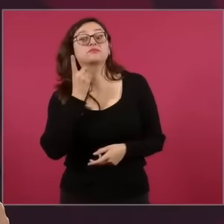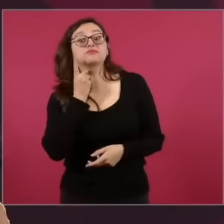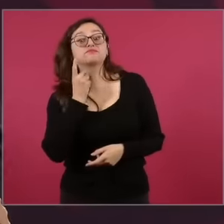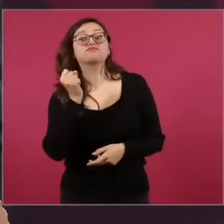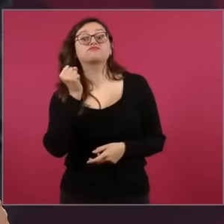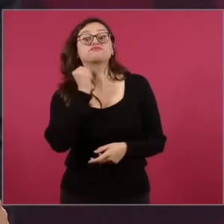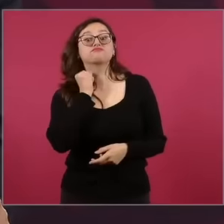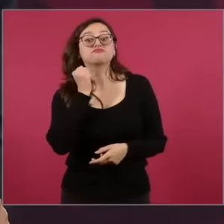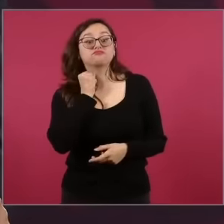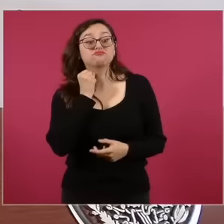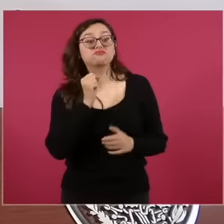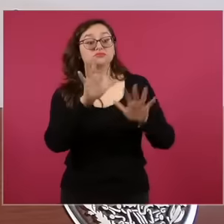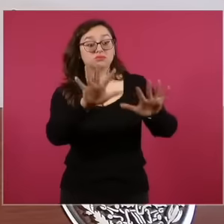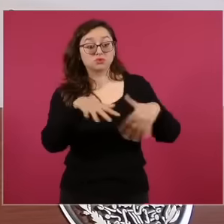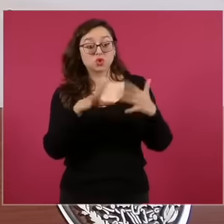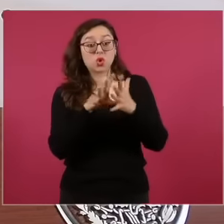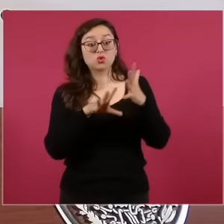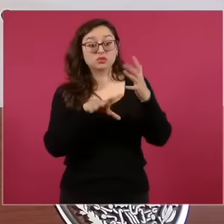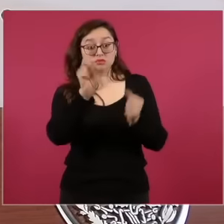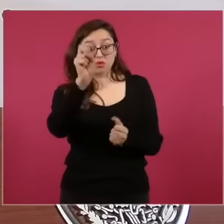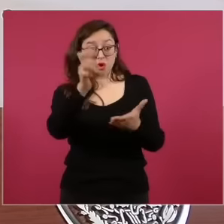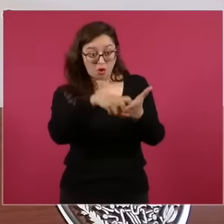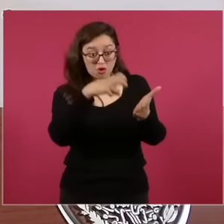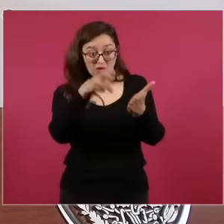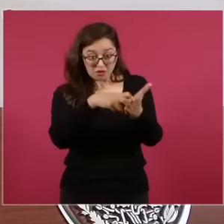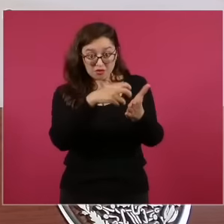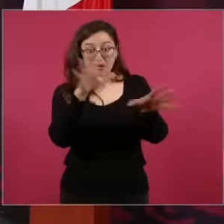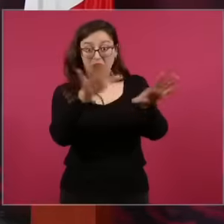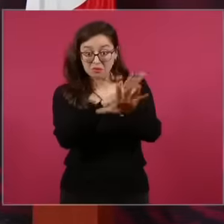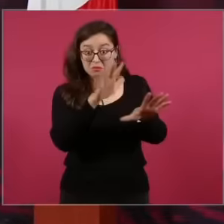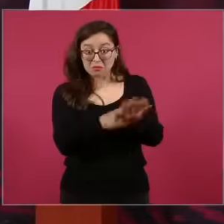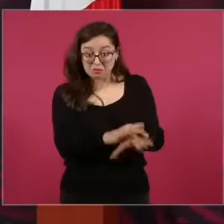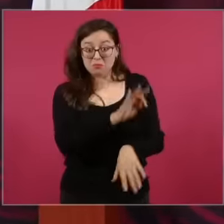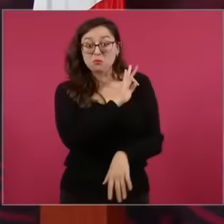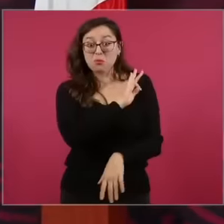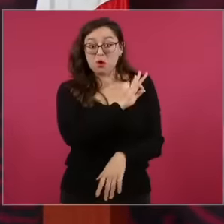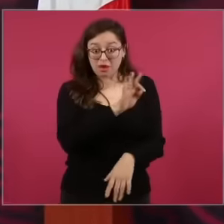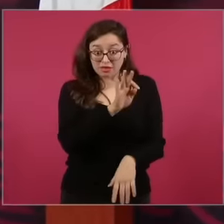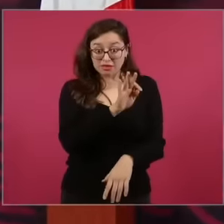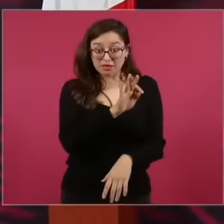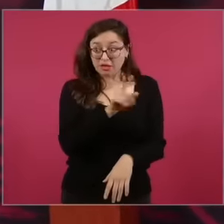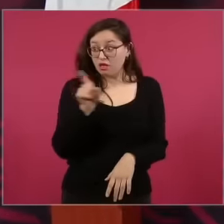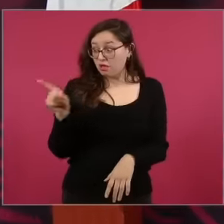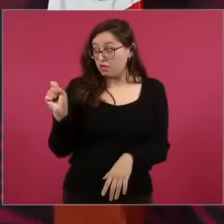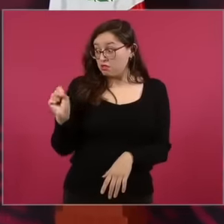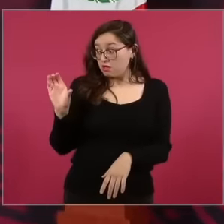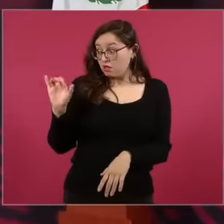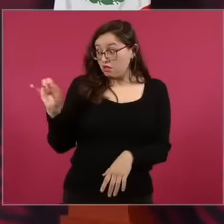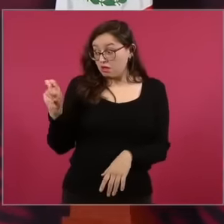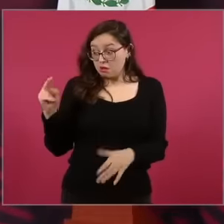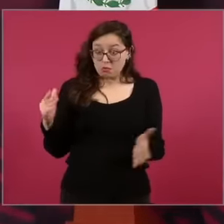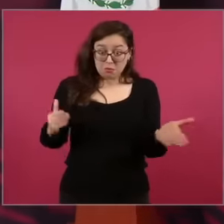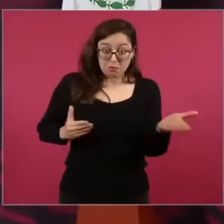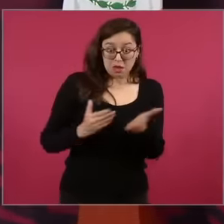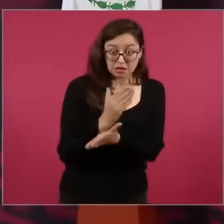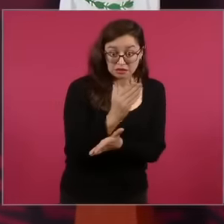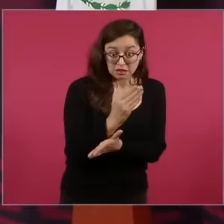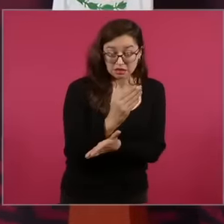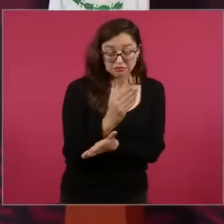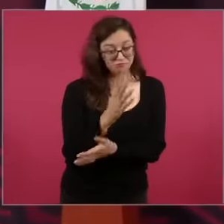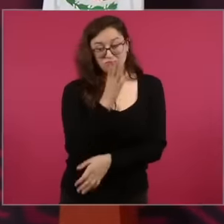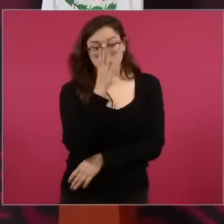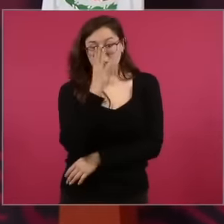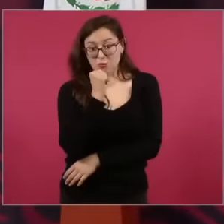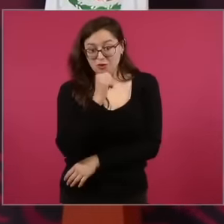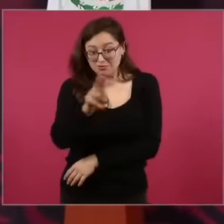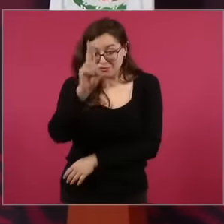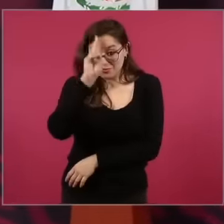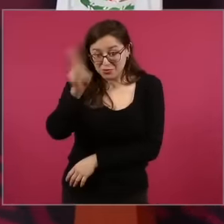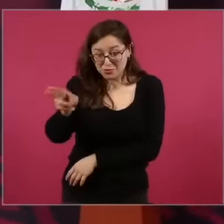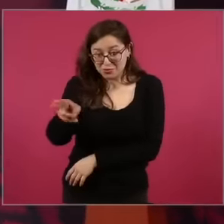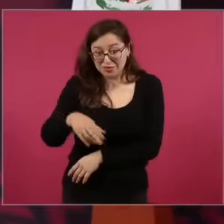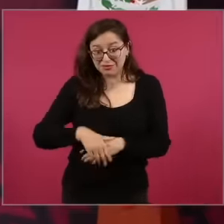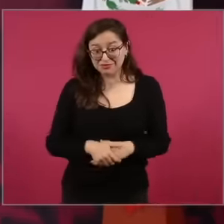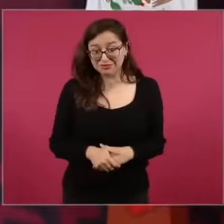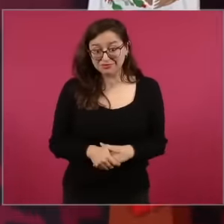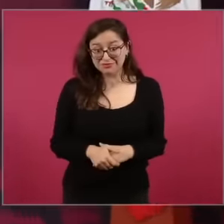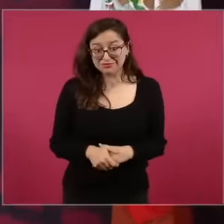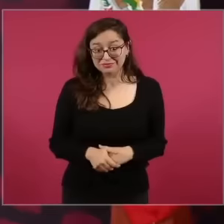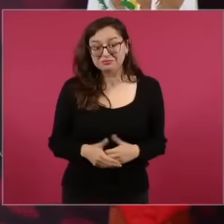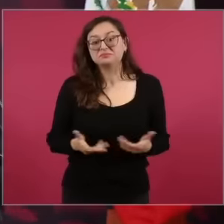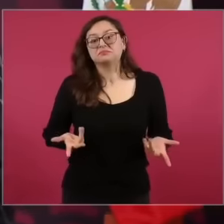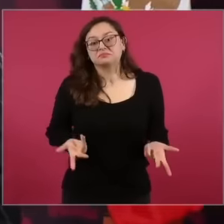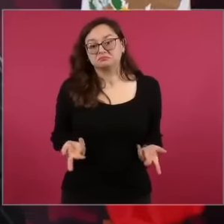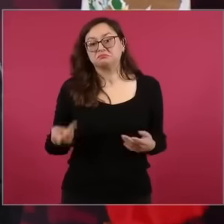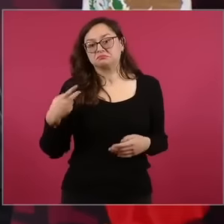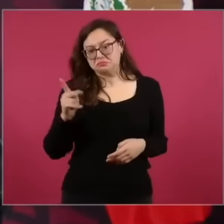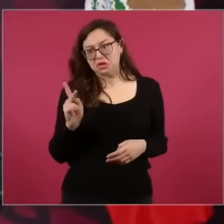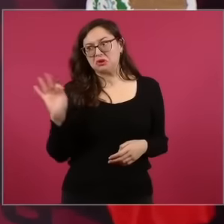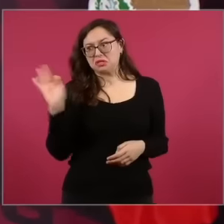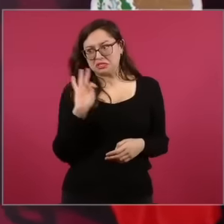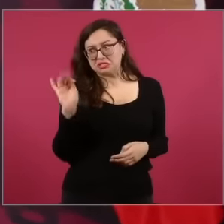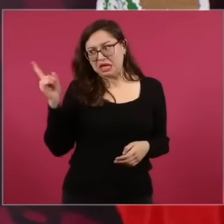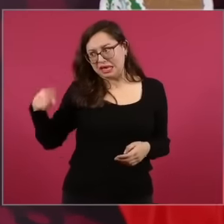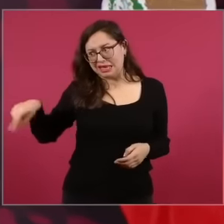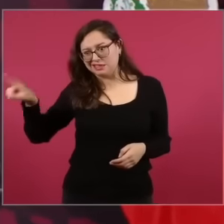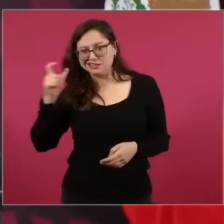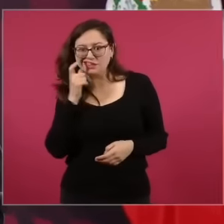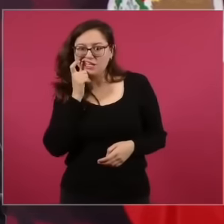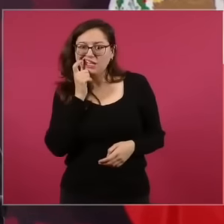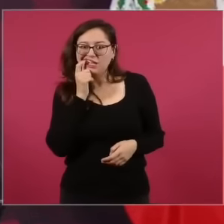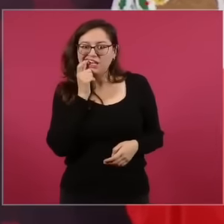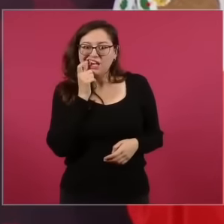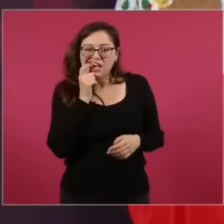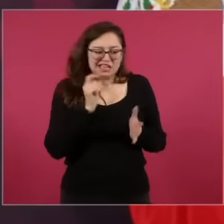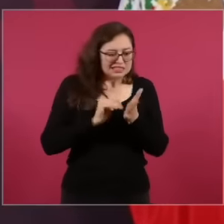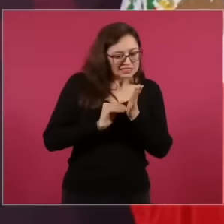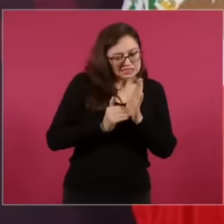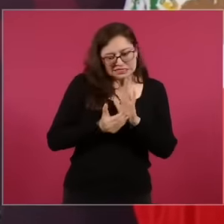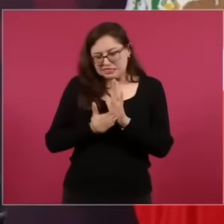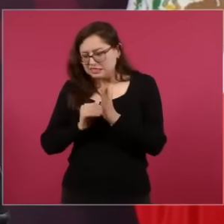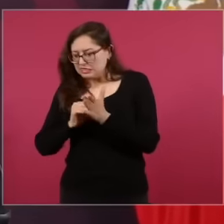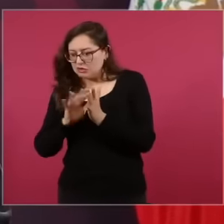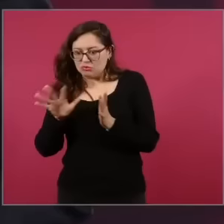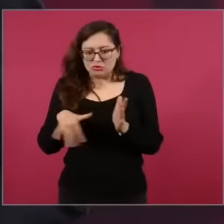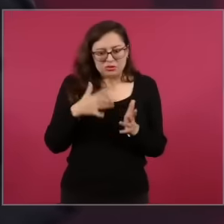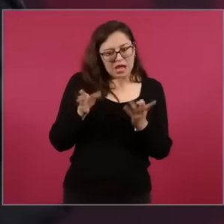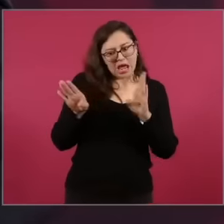legislative power has. Of course, there is no shortage of attempts, not because That's what I asked her about wanting to violate